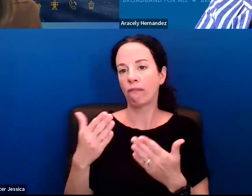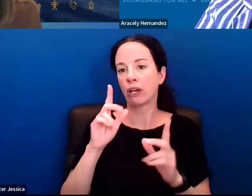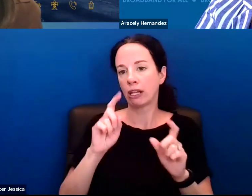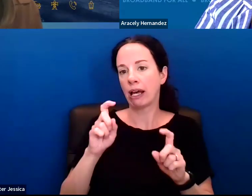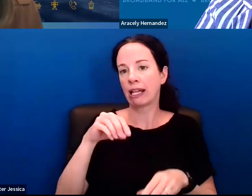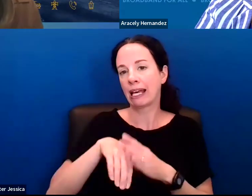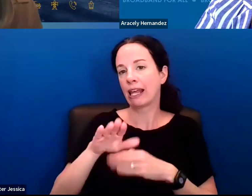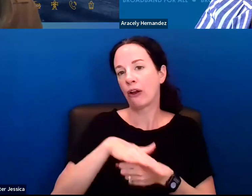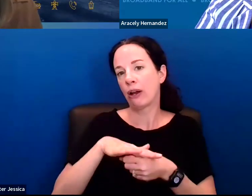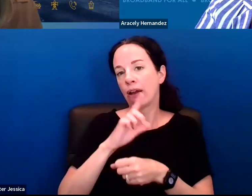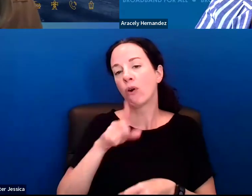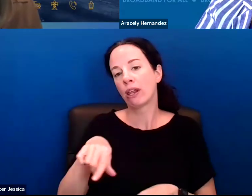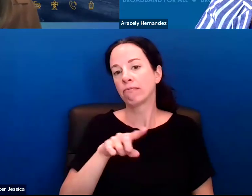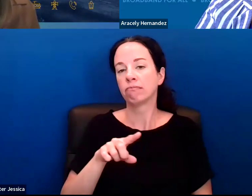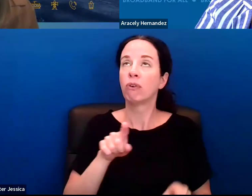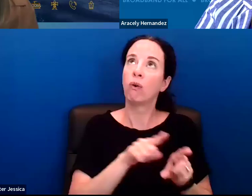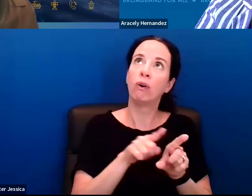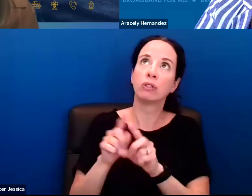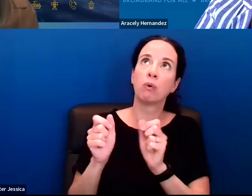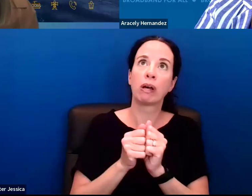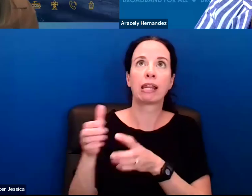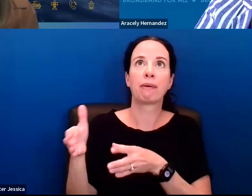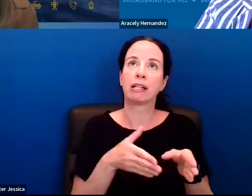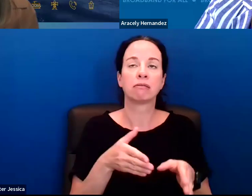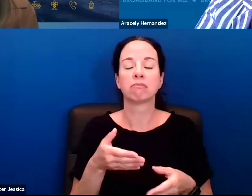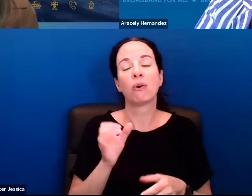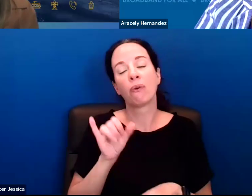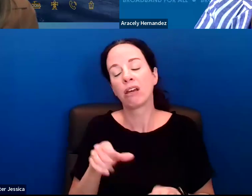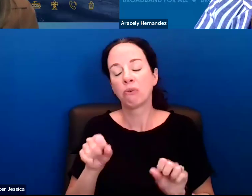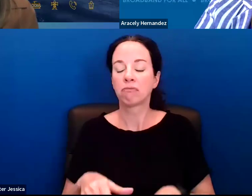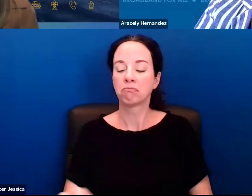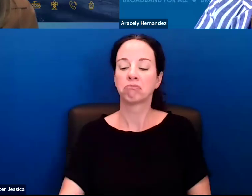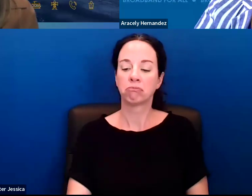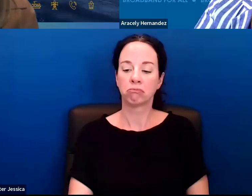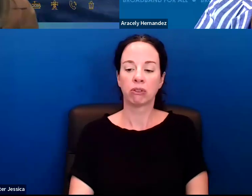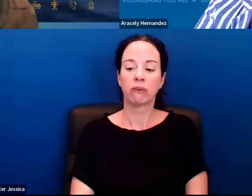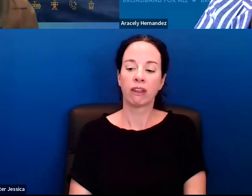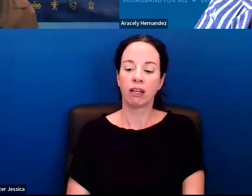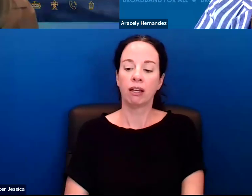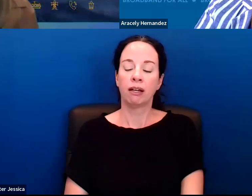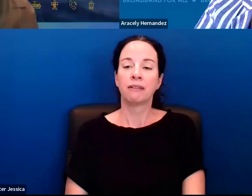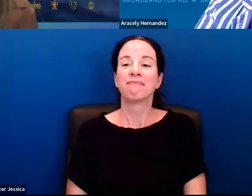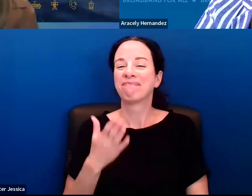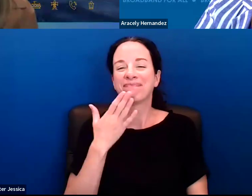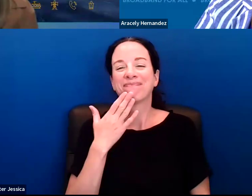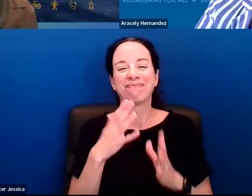their area for them, and as well as the plans. Thank you so much for answering that,